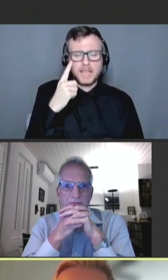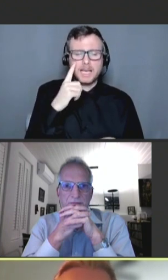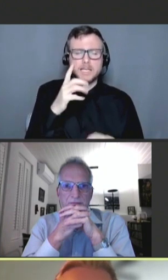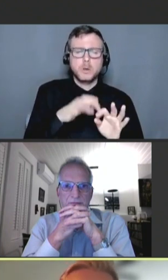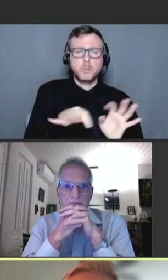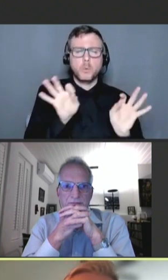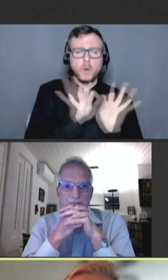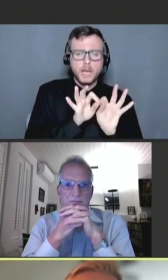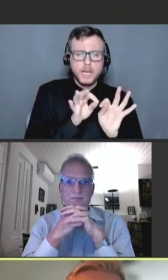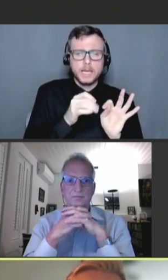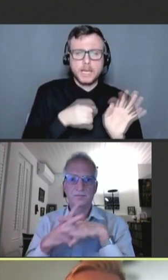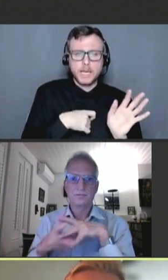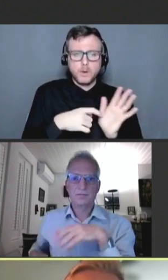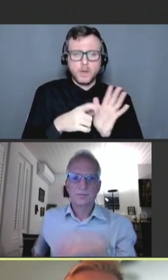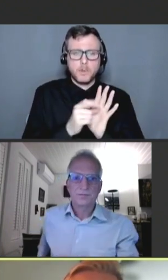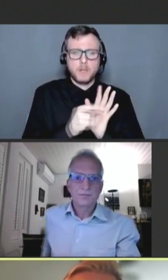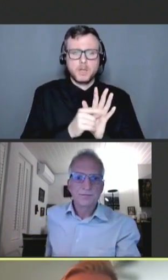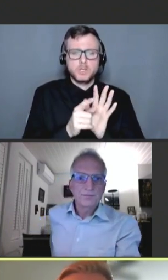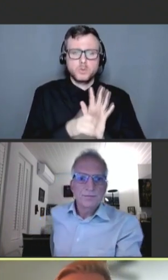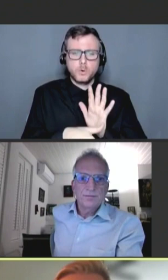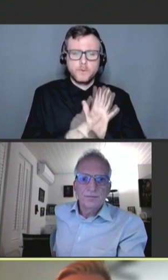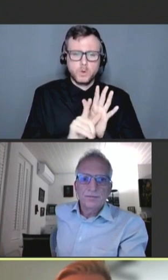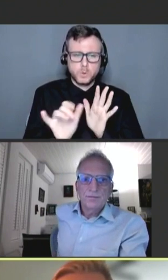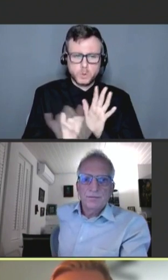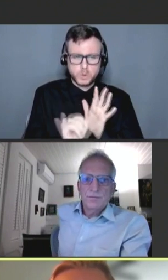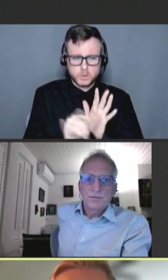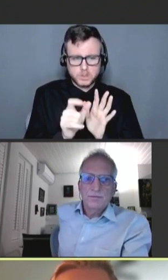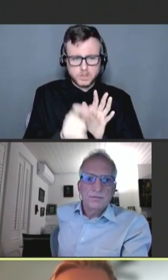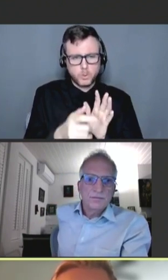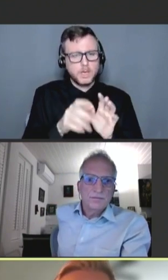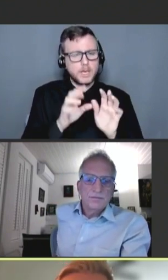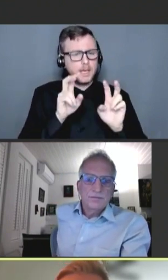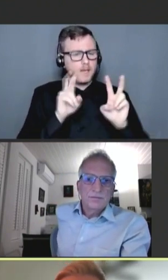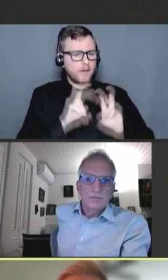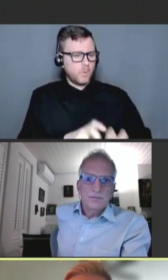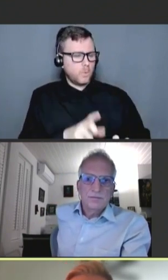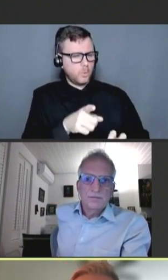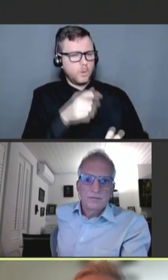and we published a review on that, evaluating the risk of Long-COVID in the context of different